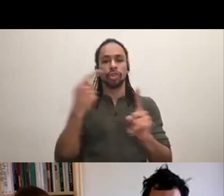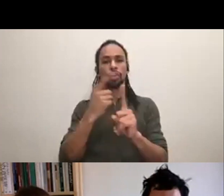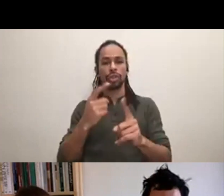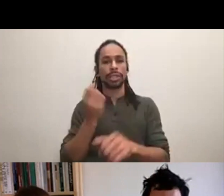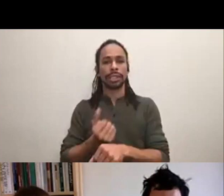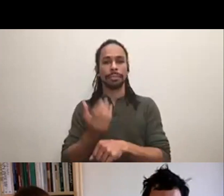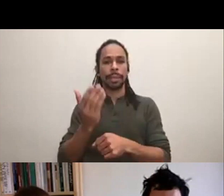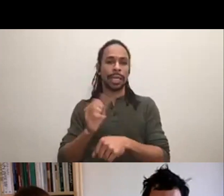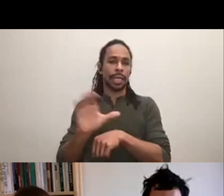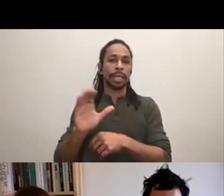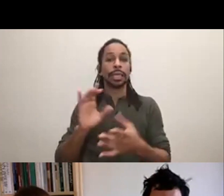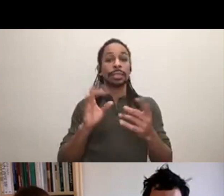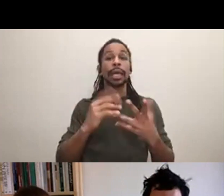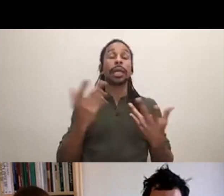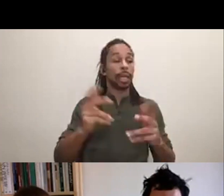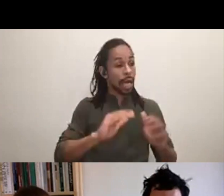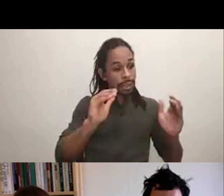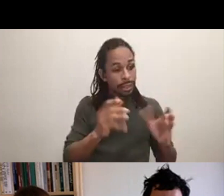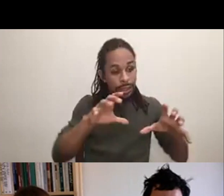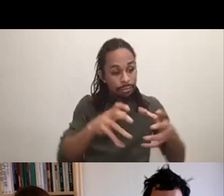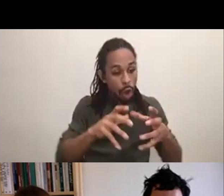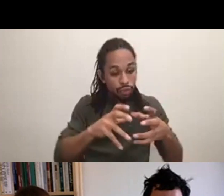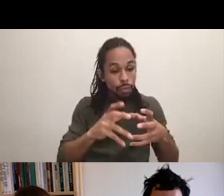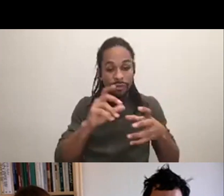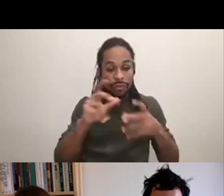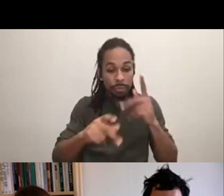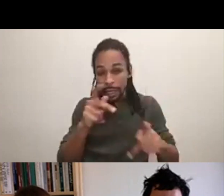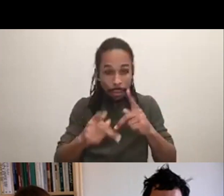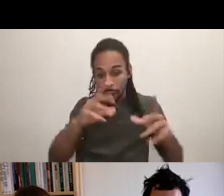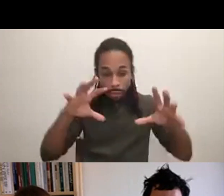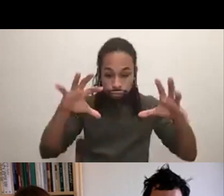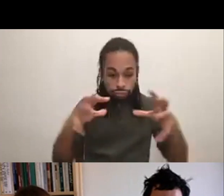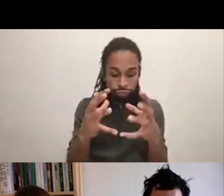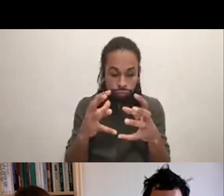group of people gathered around a table of various foods they brought to share with each